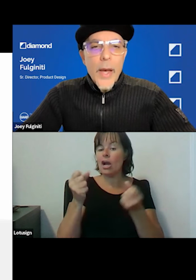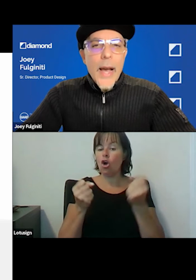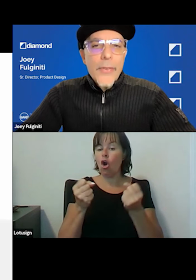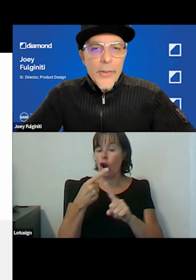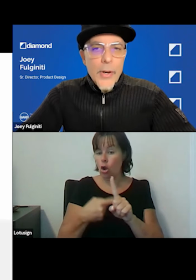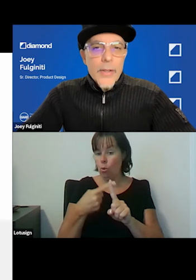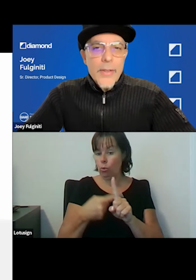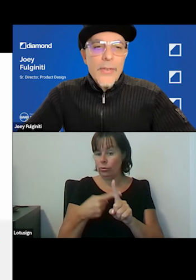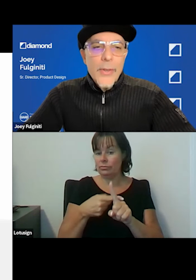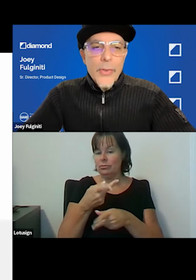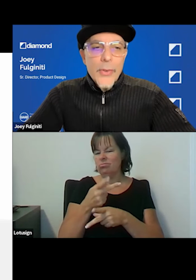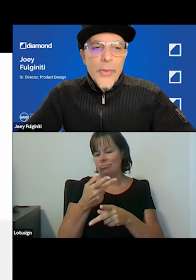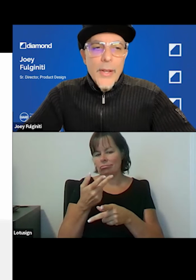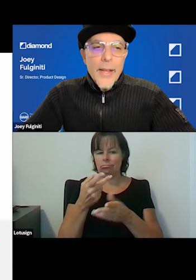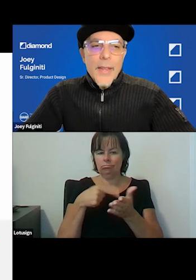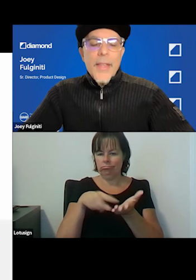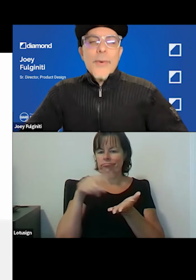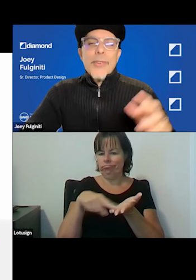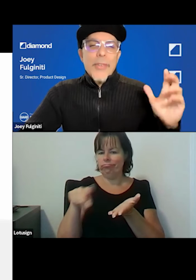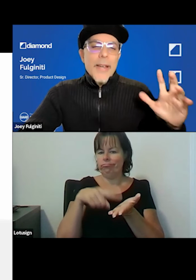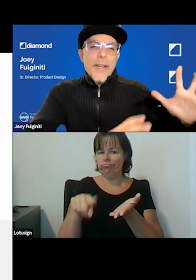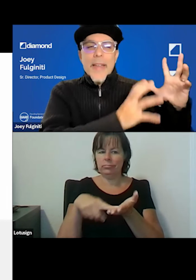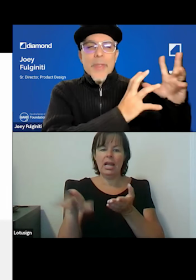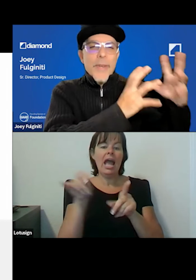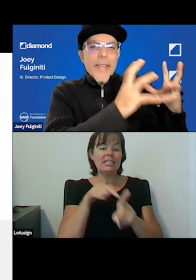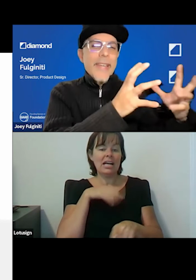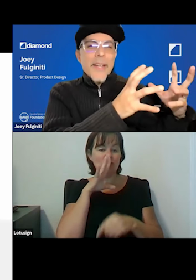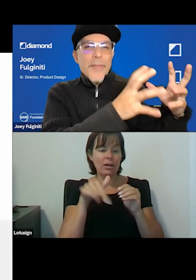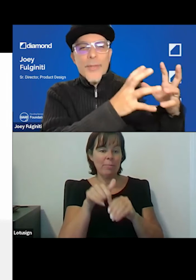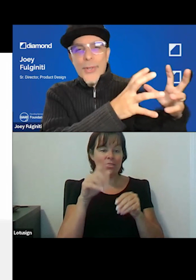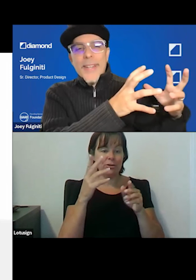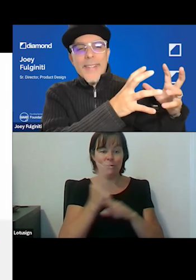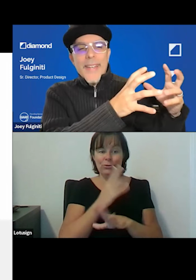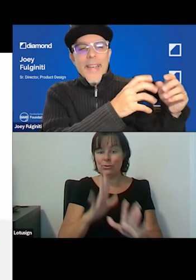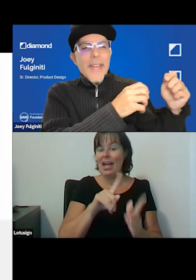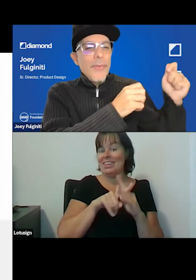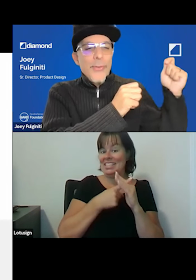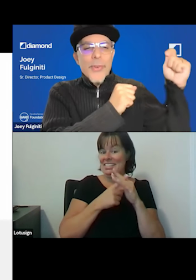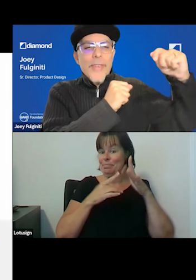as i talked to these users they were excited at the beginning of their journey and as soon as they